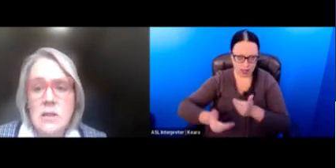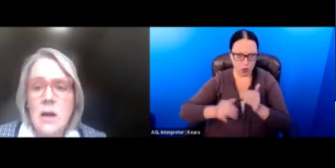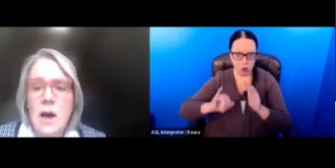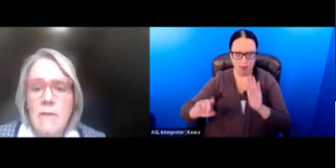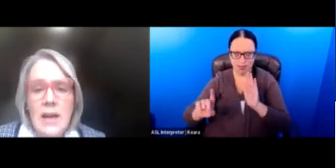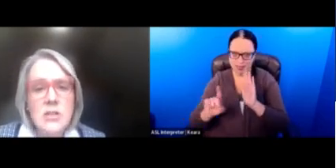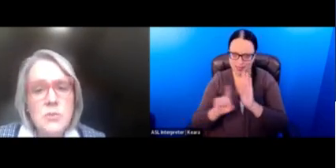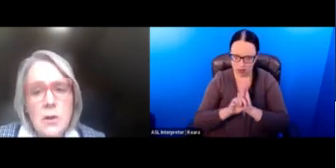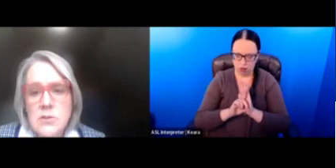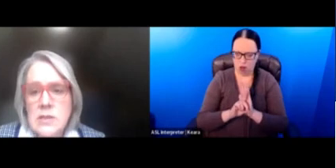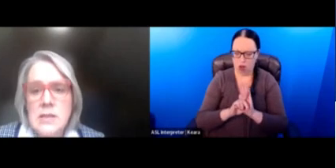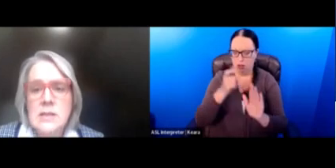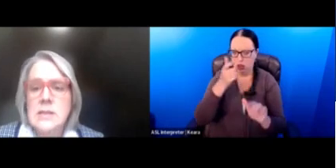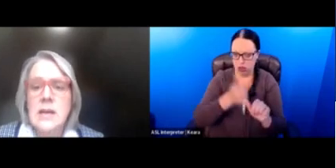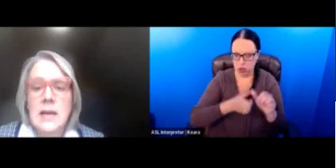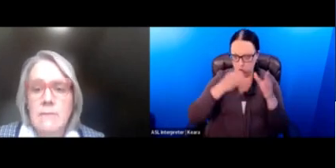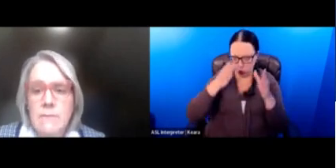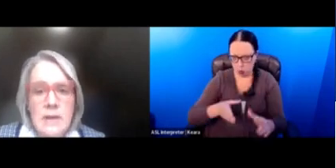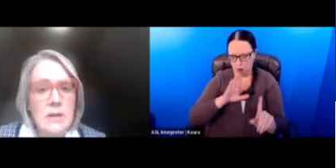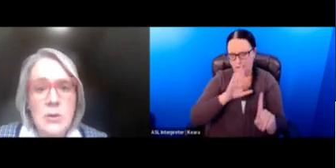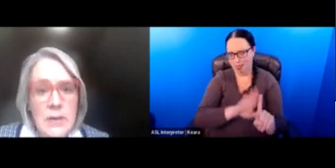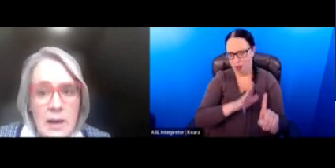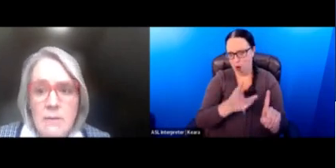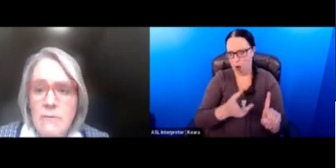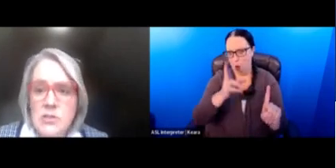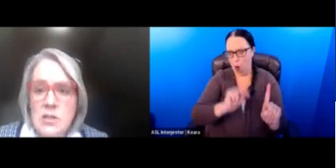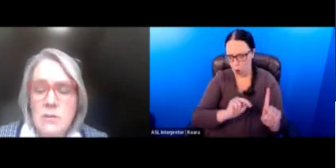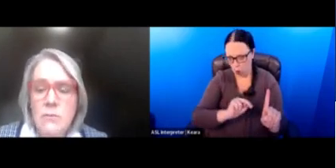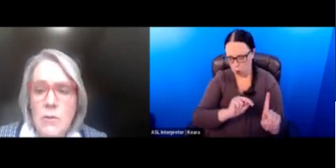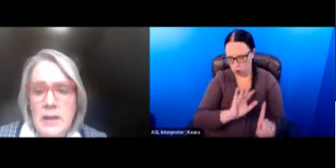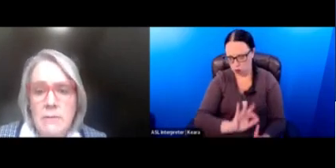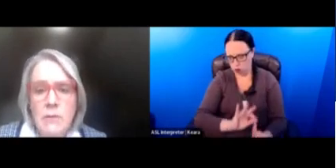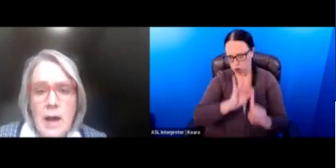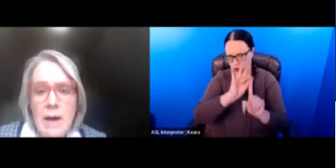occation of each person's unique vision for meaningful life risk